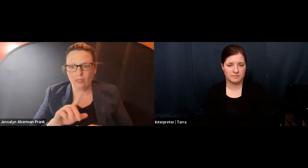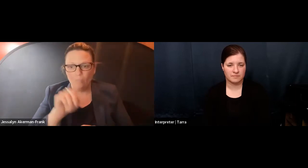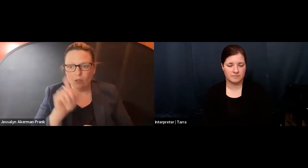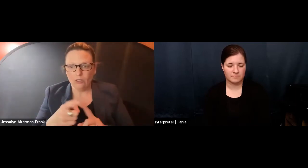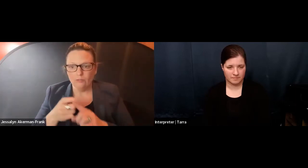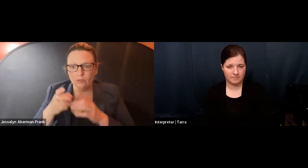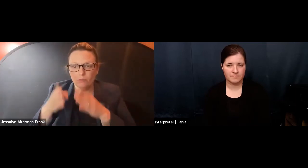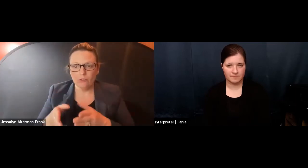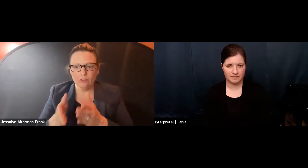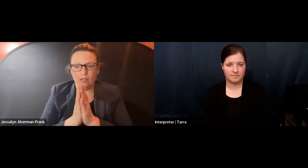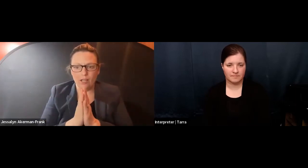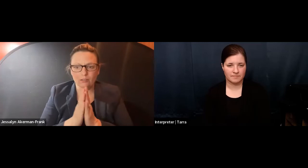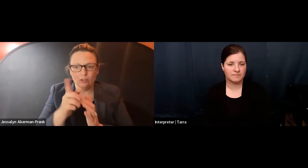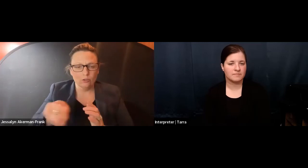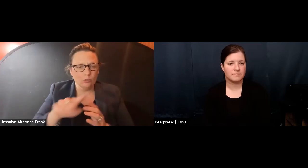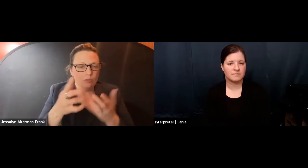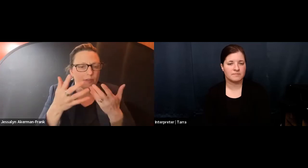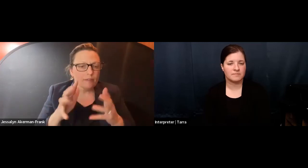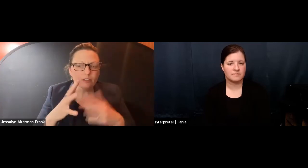Maybe it might not be for all.